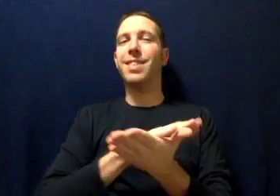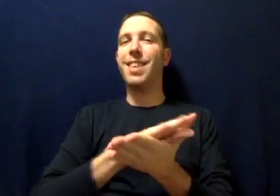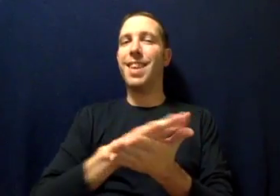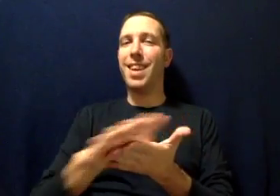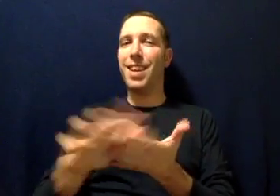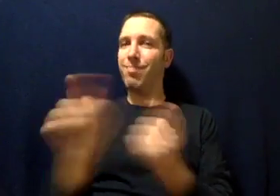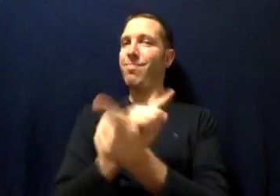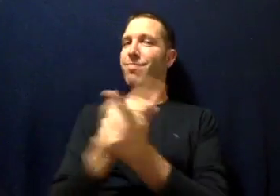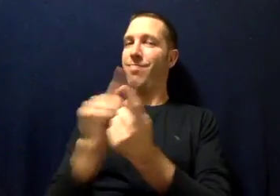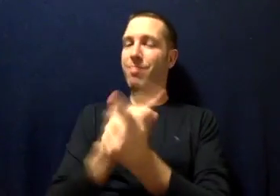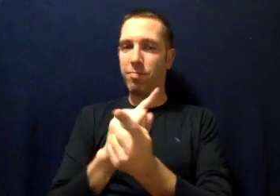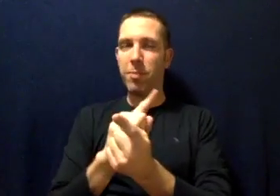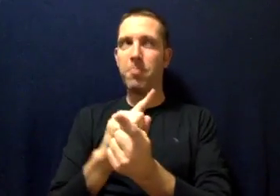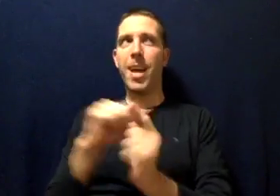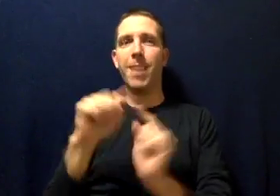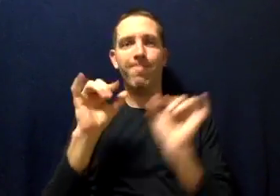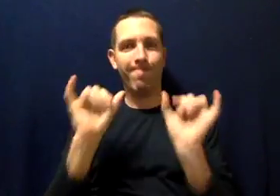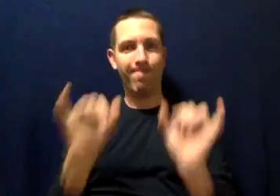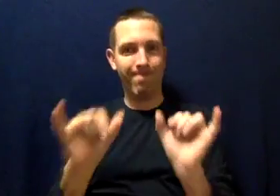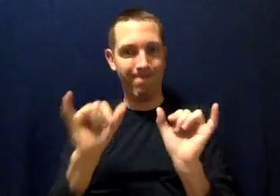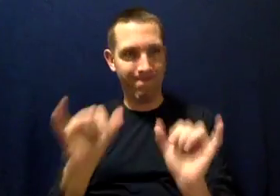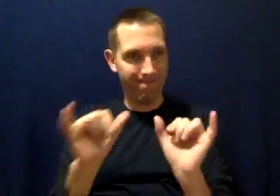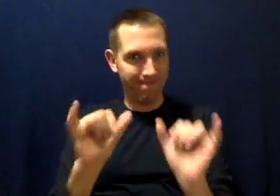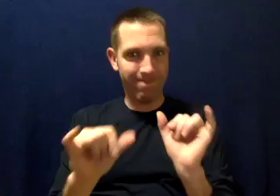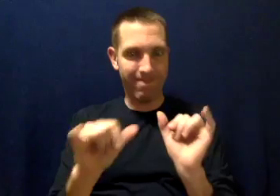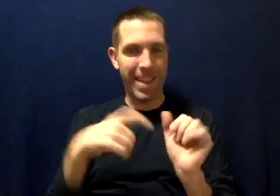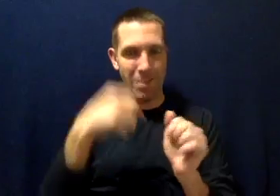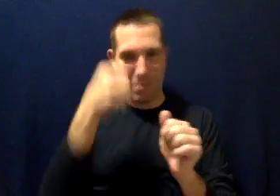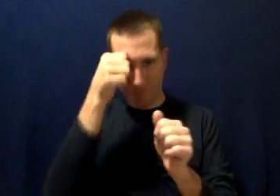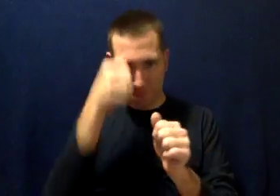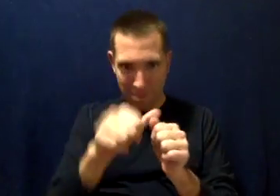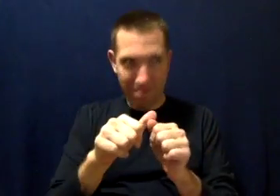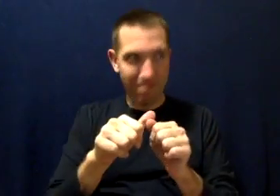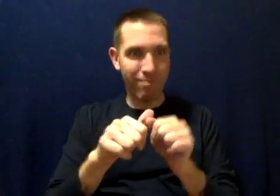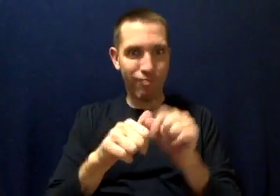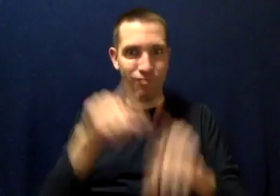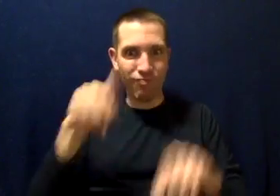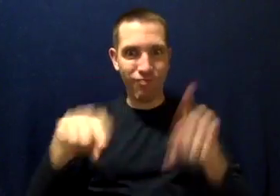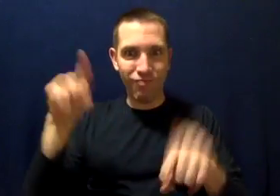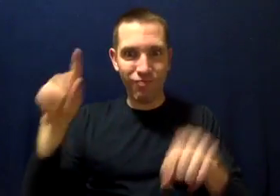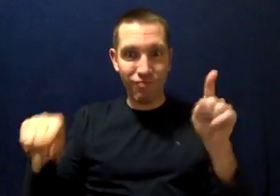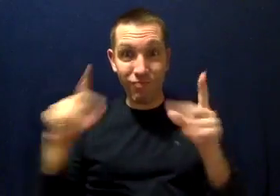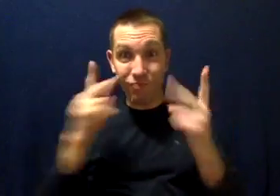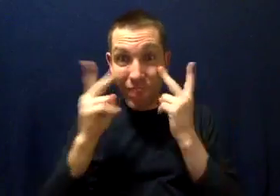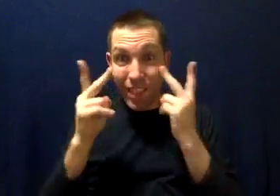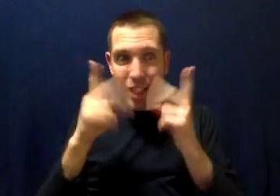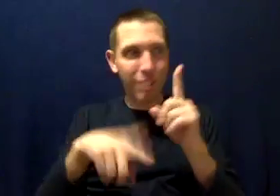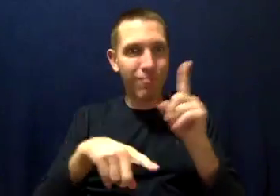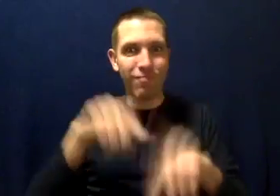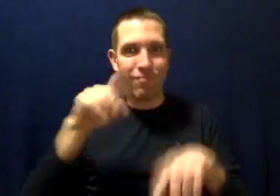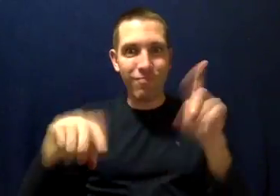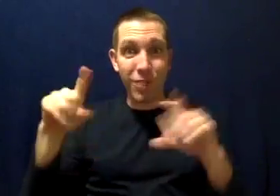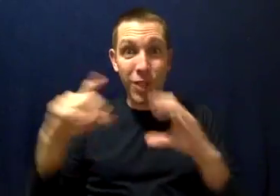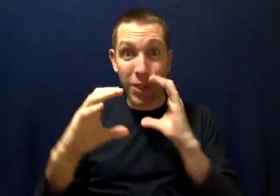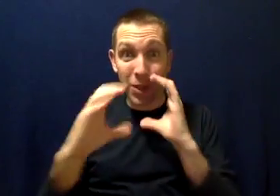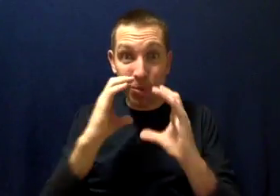It was great to meet so many new people. I remember thinking what a diverse group this was. There were individuals with various levels of vision,